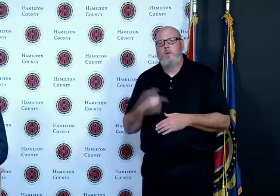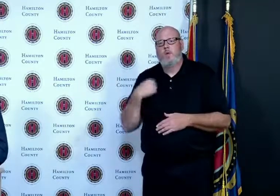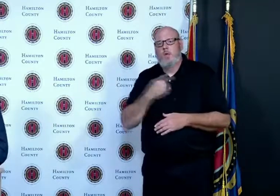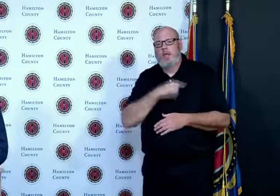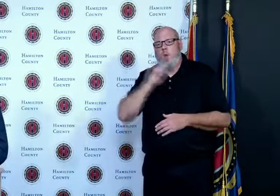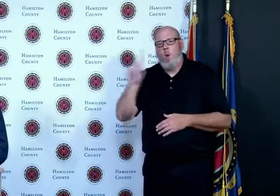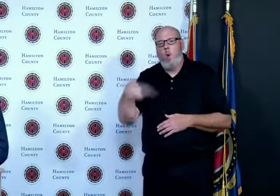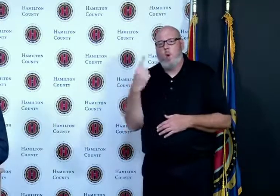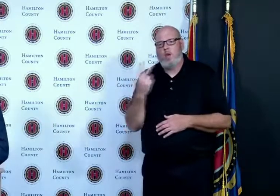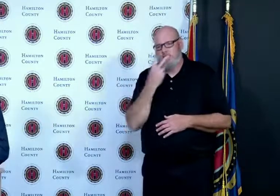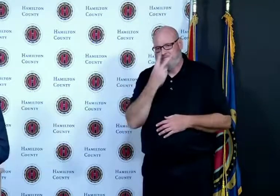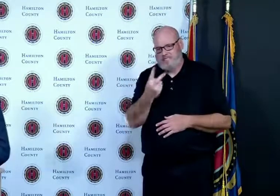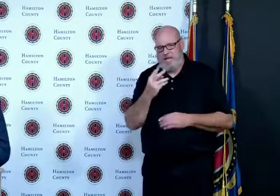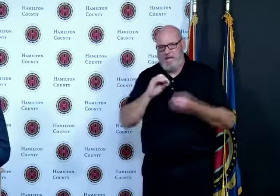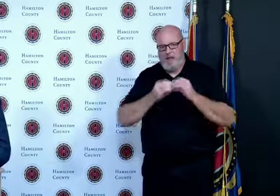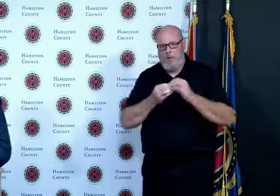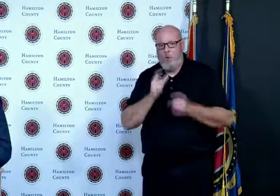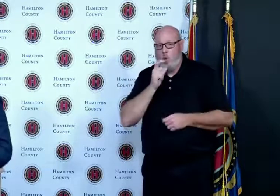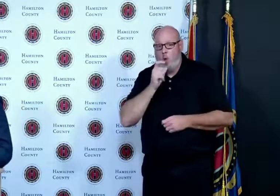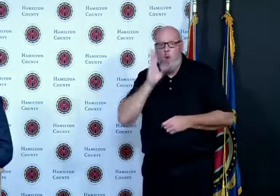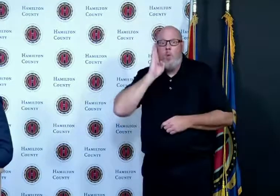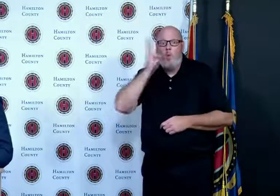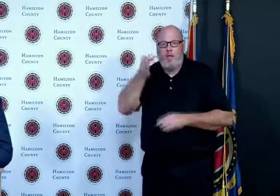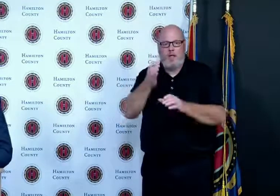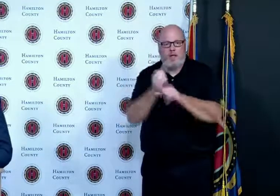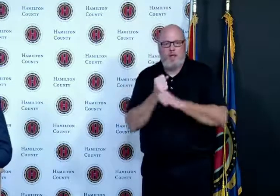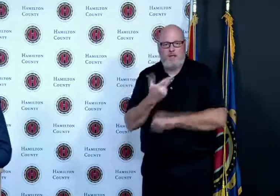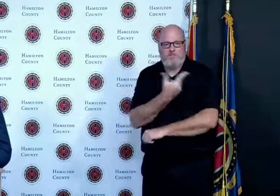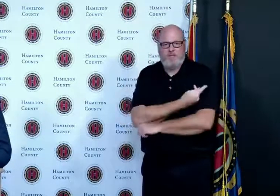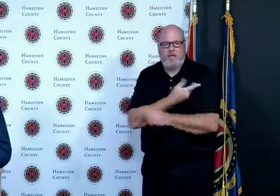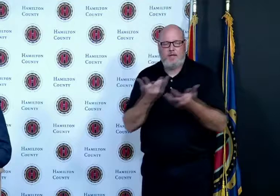it's possible that just because somebody doesn't get vaccinated during a high school clinic day